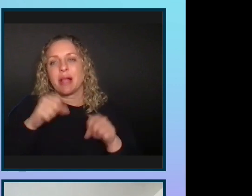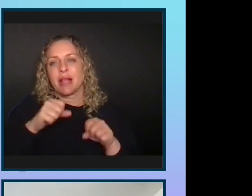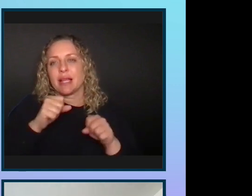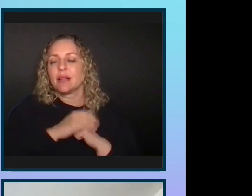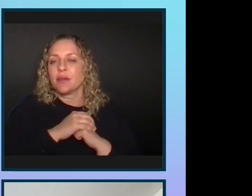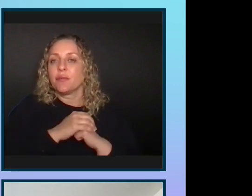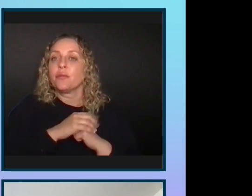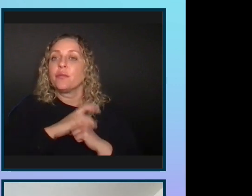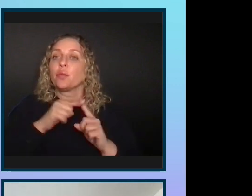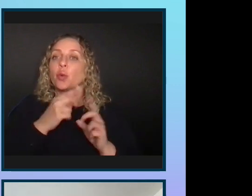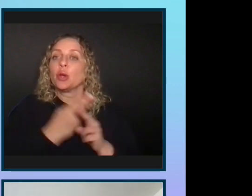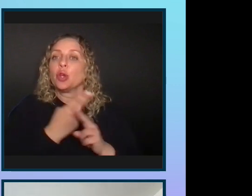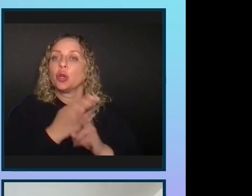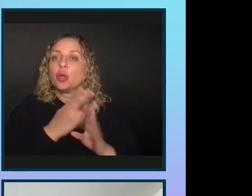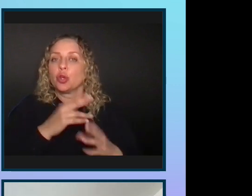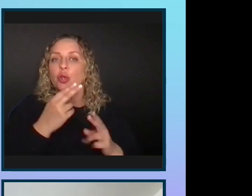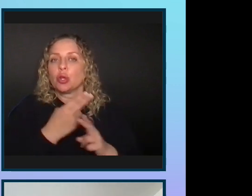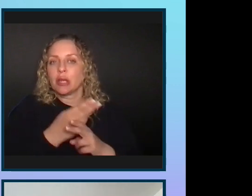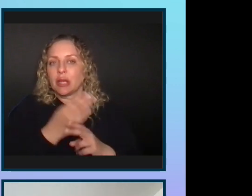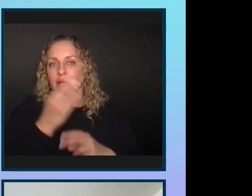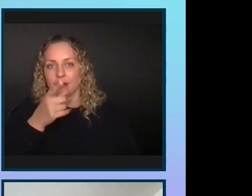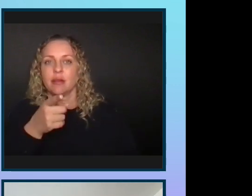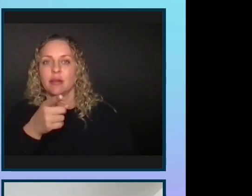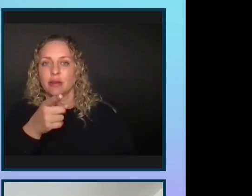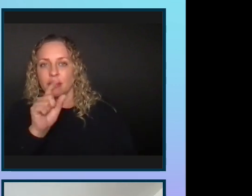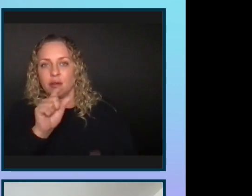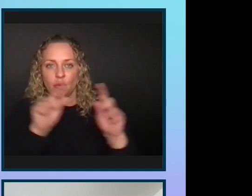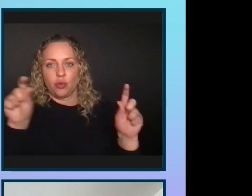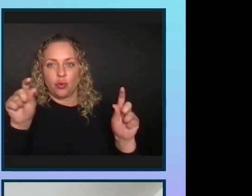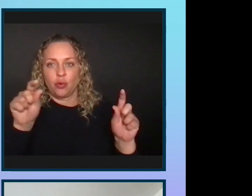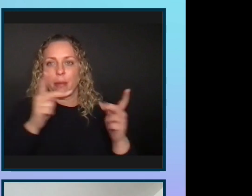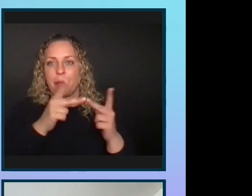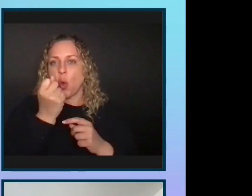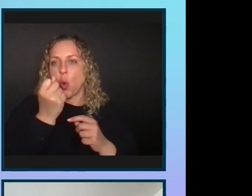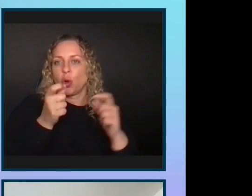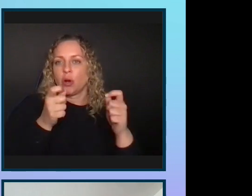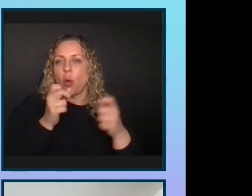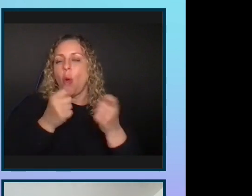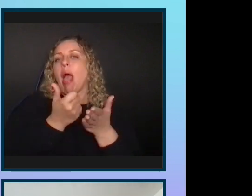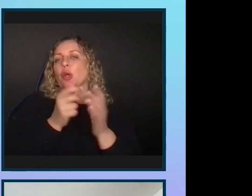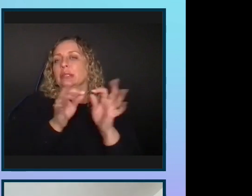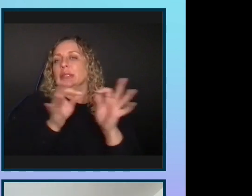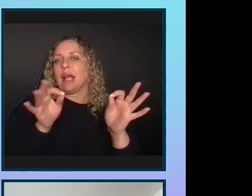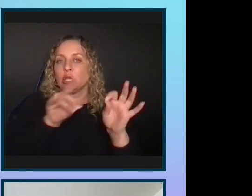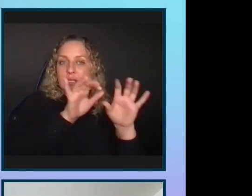When a user is entering information into fields that use placeholder text or helper text, as they're typing out the information,